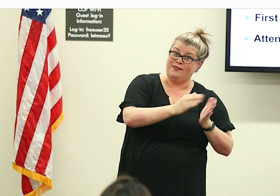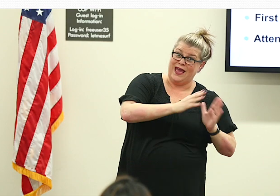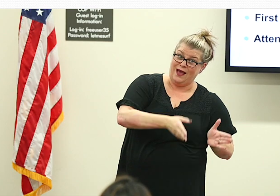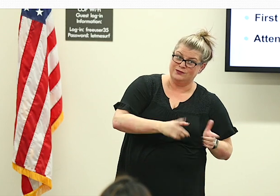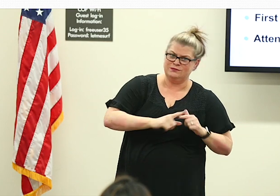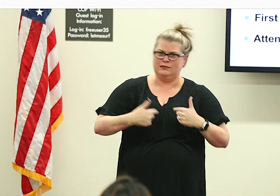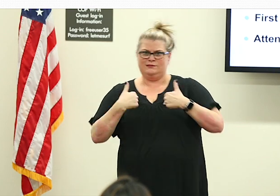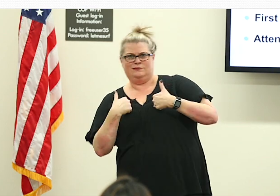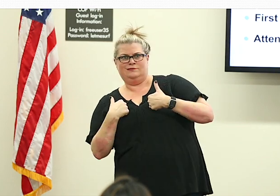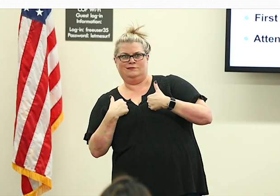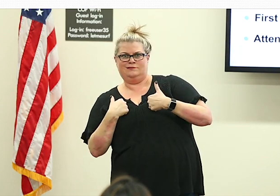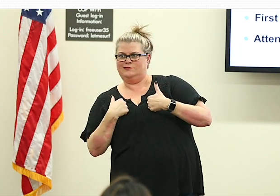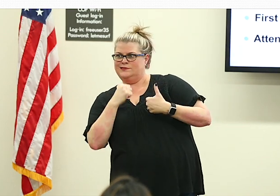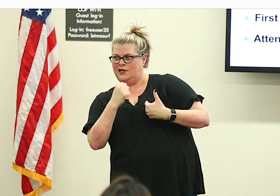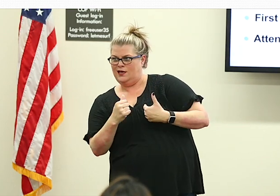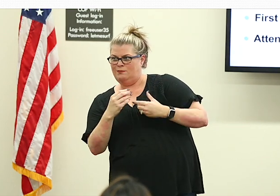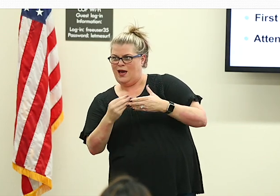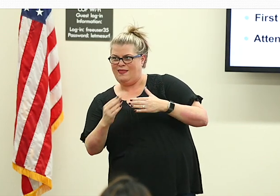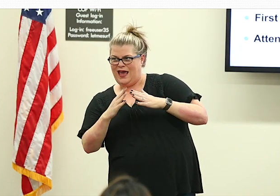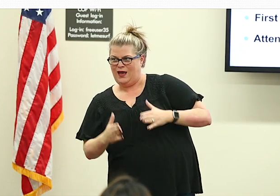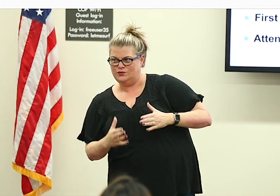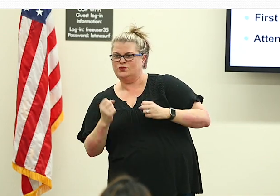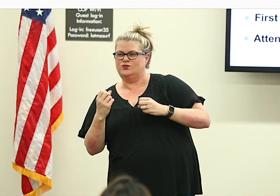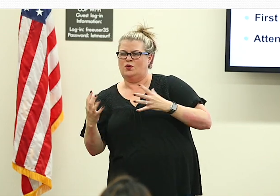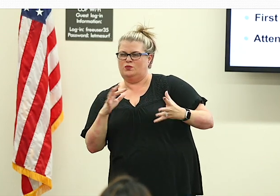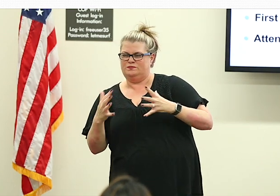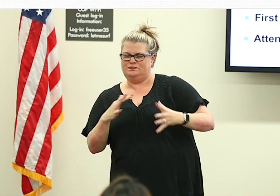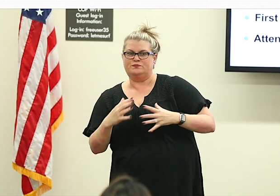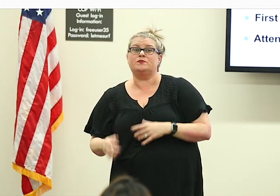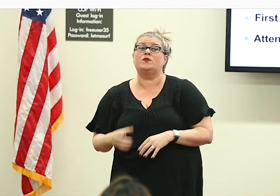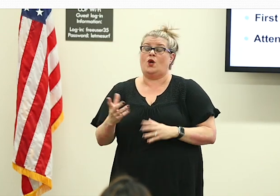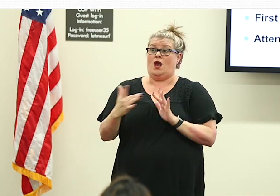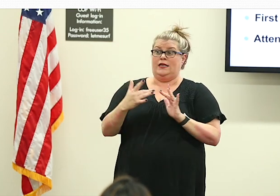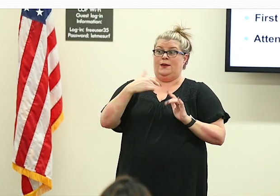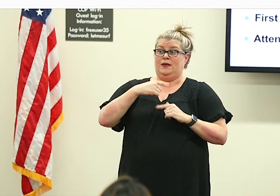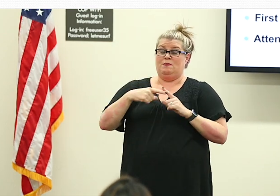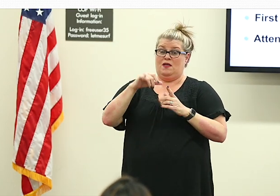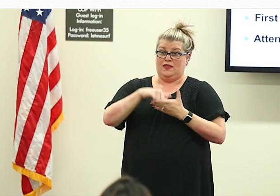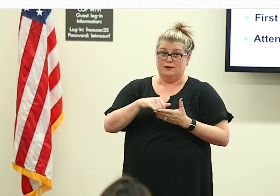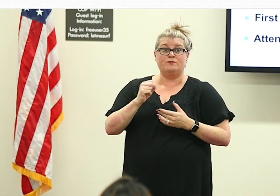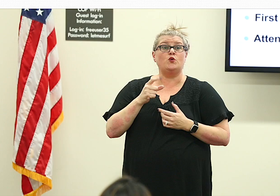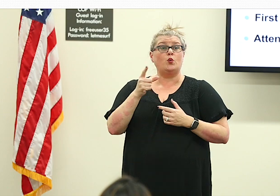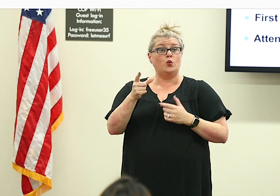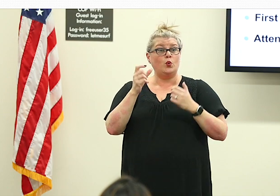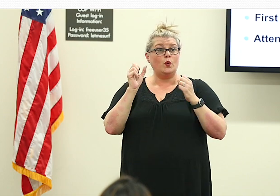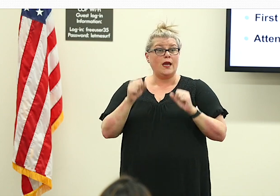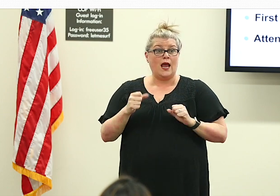of at least 1% of your purchase price. You can have gift funds for that.